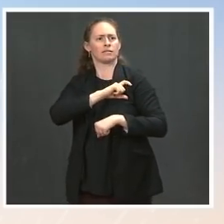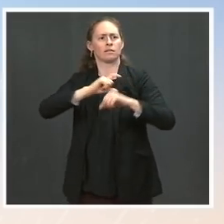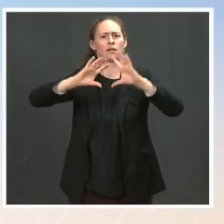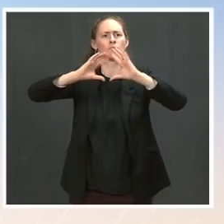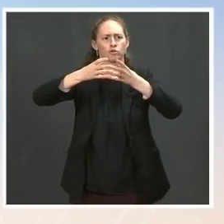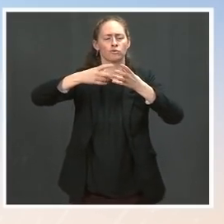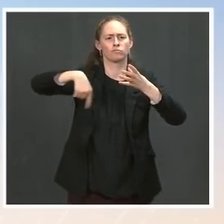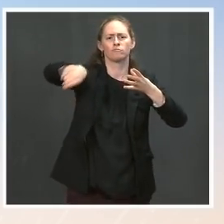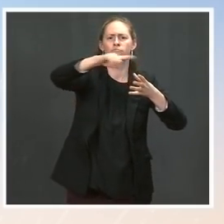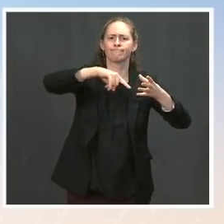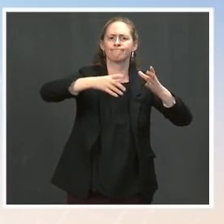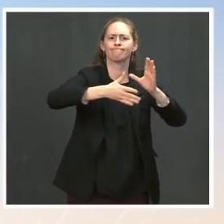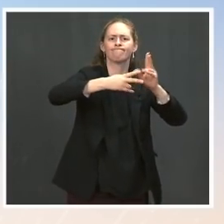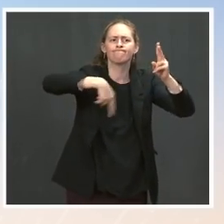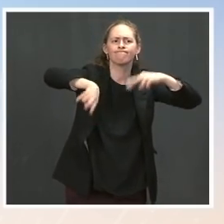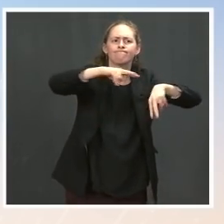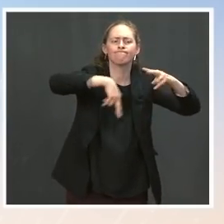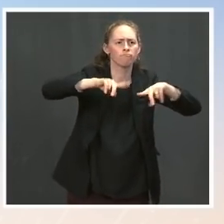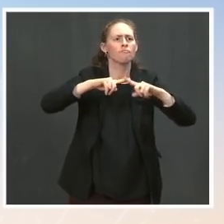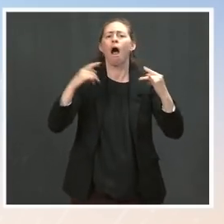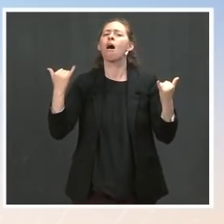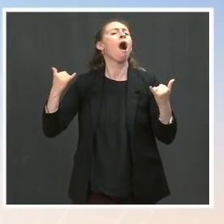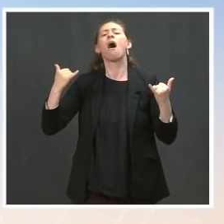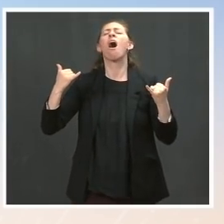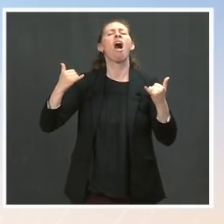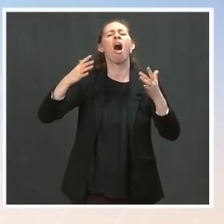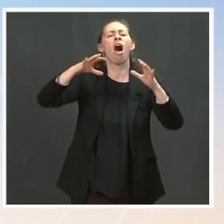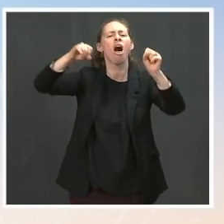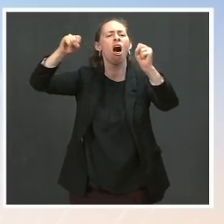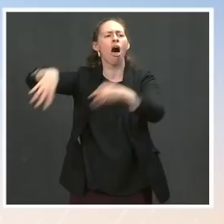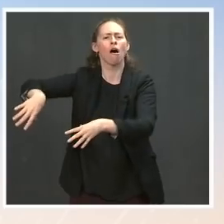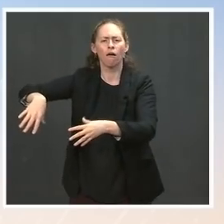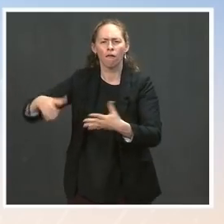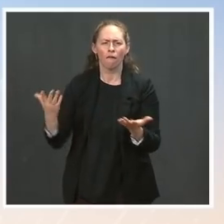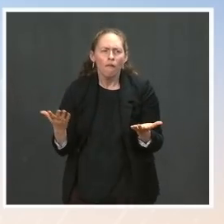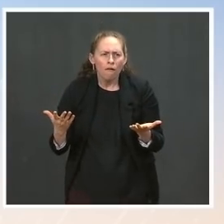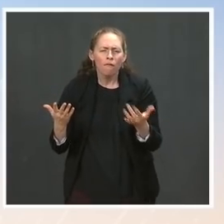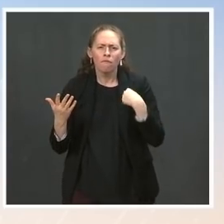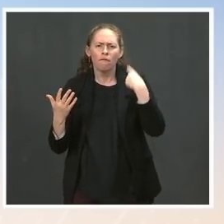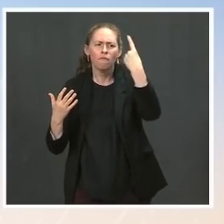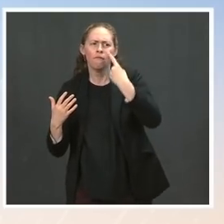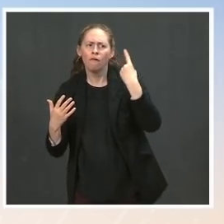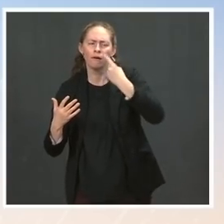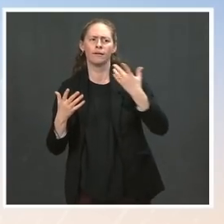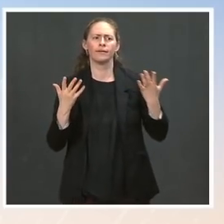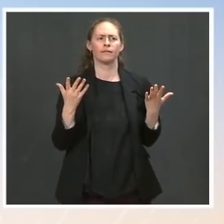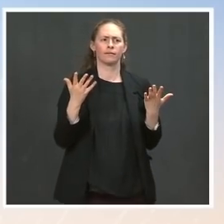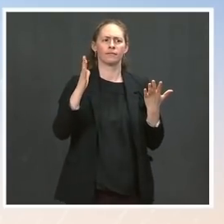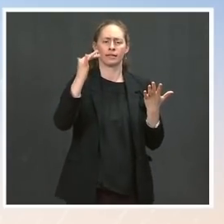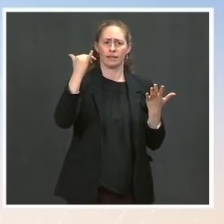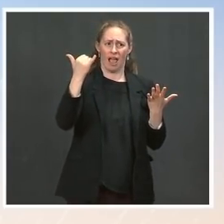The Press: It seems, obviously, that officer-involved interactions with the public are intensely important at the moment.